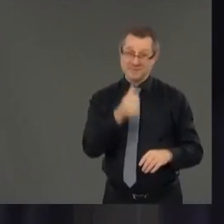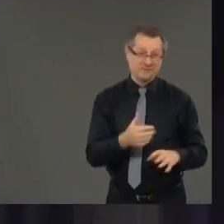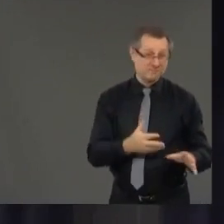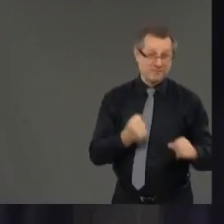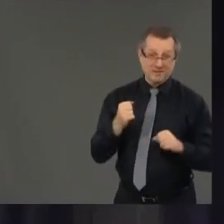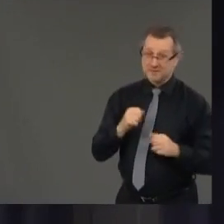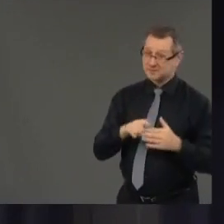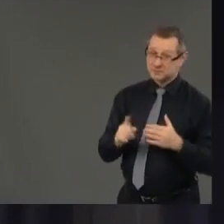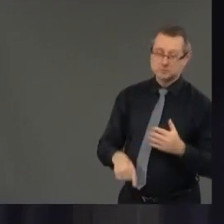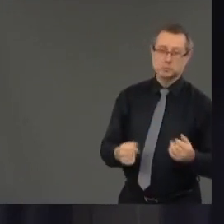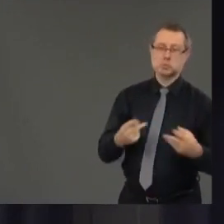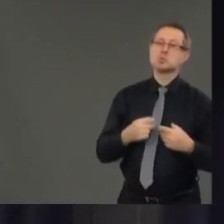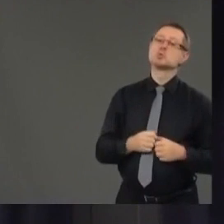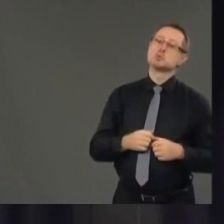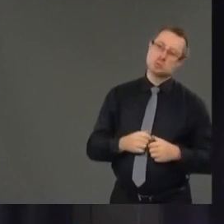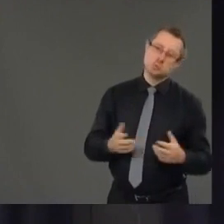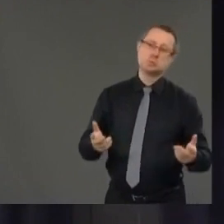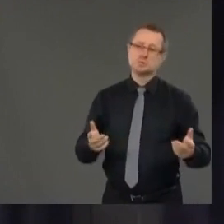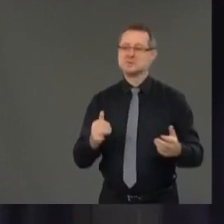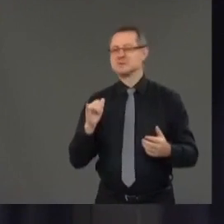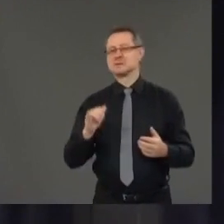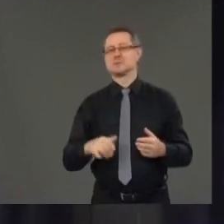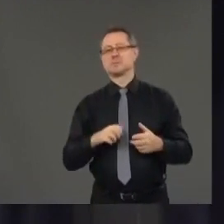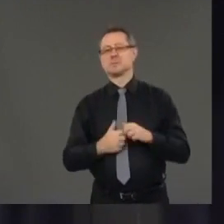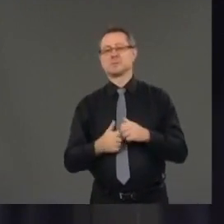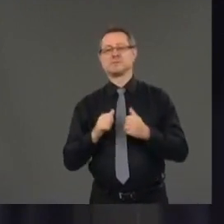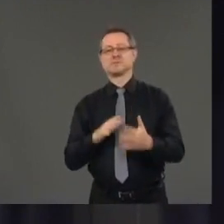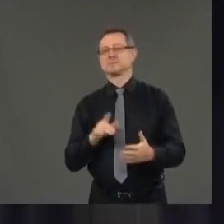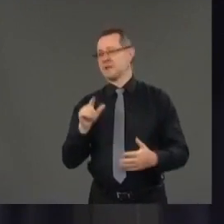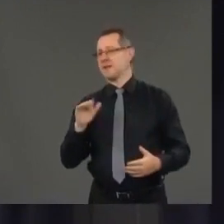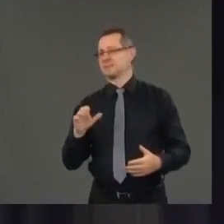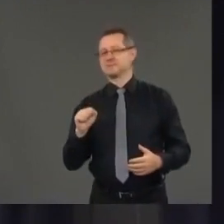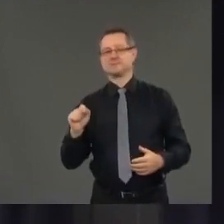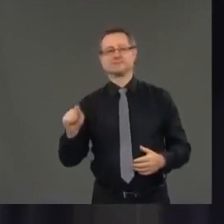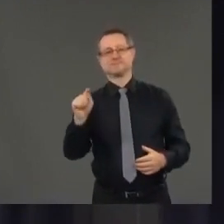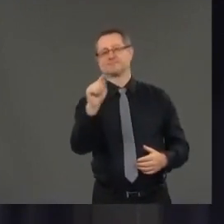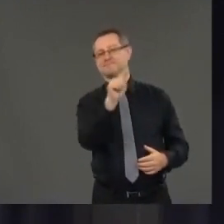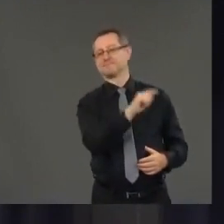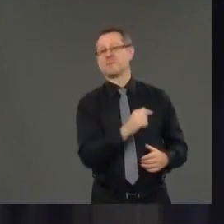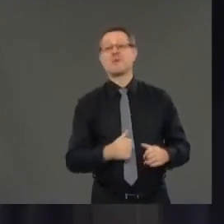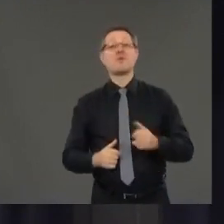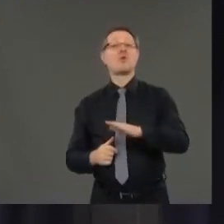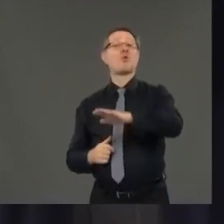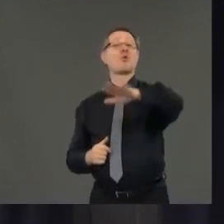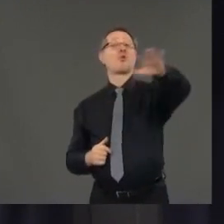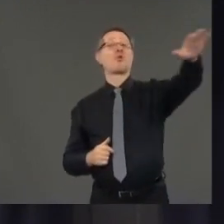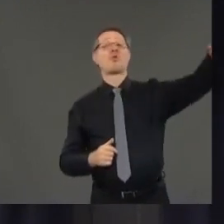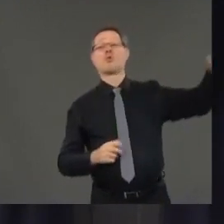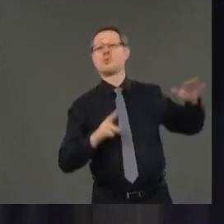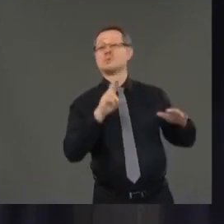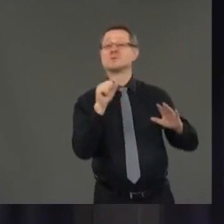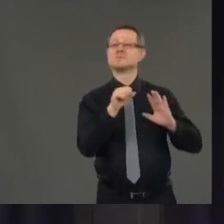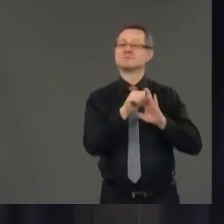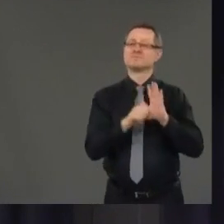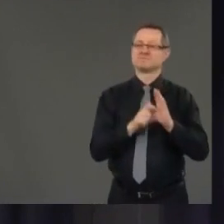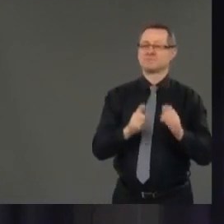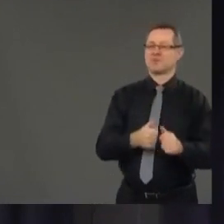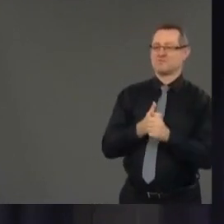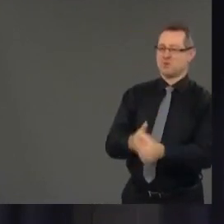YOU GET THE RESULTS QUICKLY. UNLESS WE HAVE A MASS SCALE, THERE'S A LINE OF SYSTEM THAT